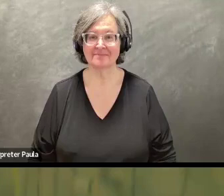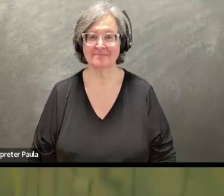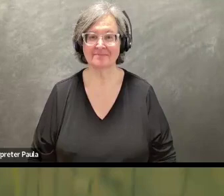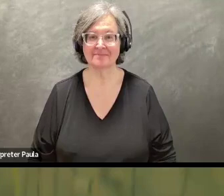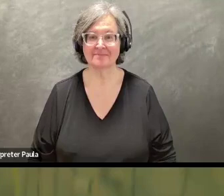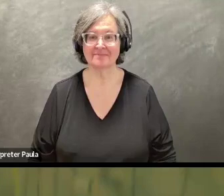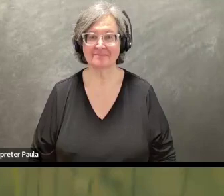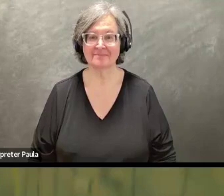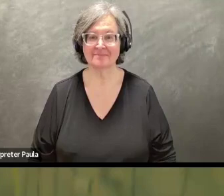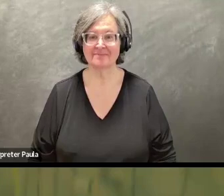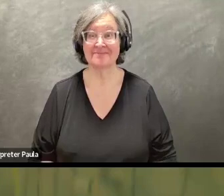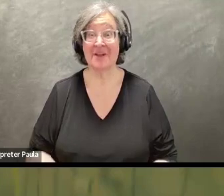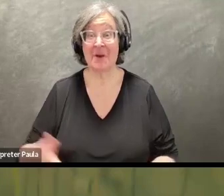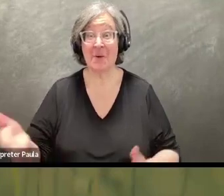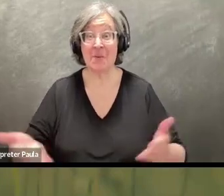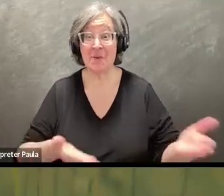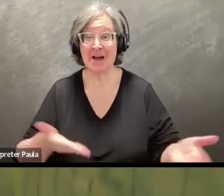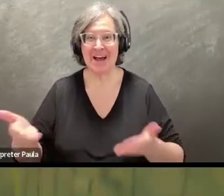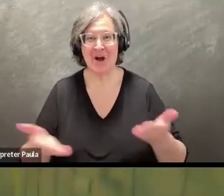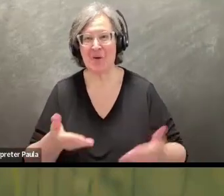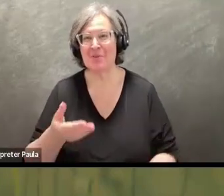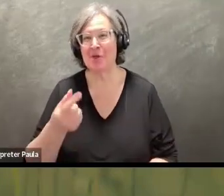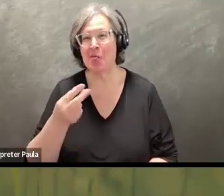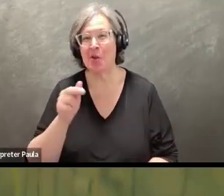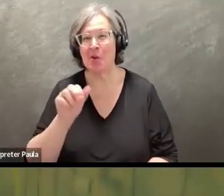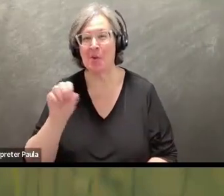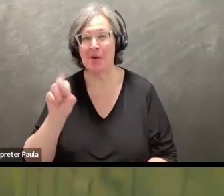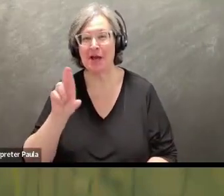Kate Brady: Kate, welcome to the grassroots project, engage,